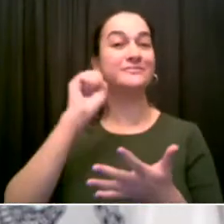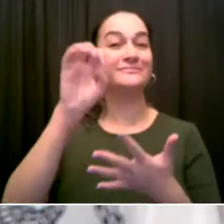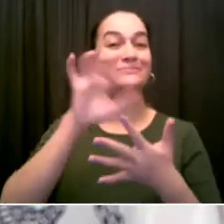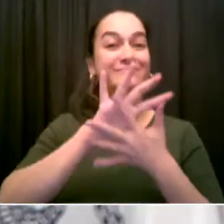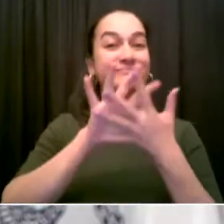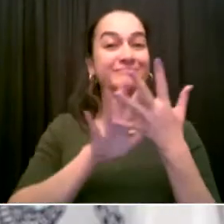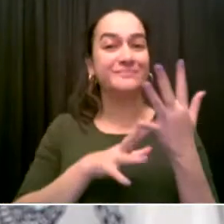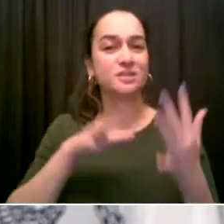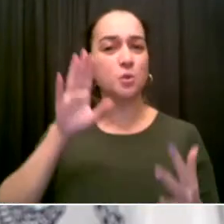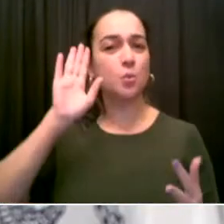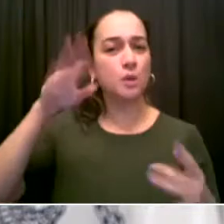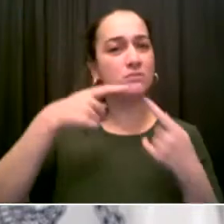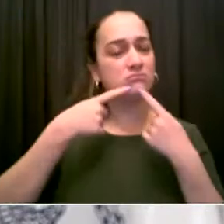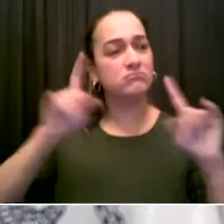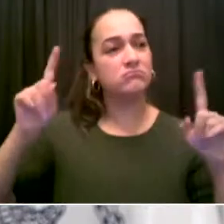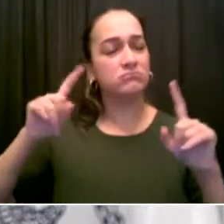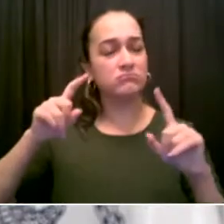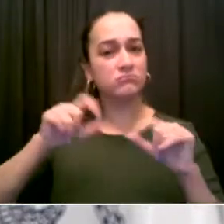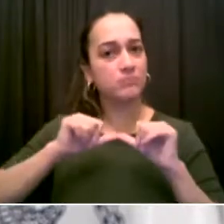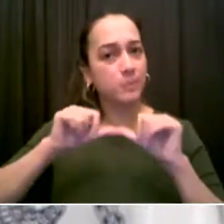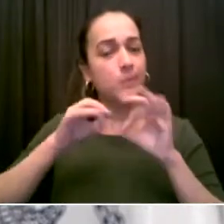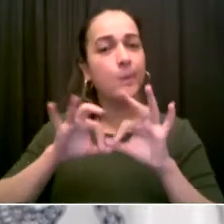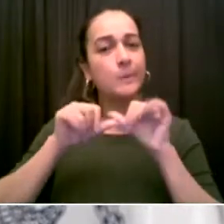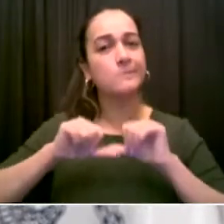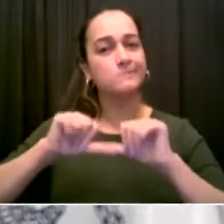AM ABSOLUTELY CONVINCED OF THIS IS THE PATH. EVERY ONE OF